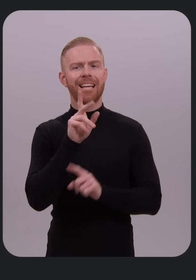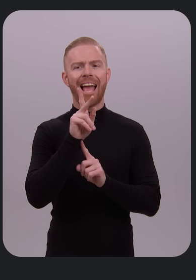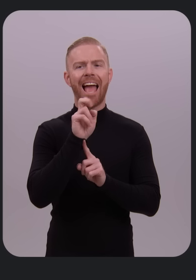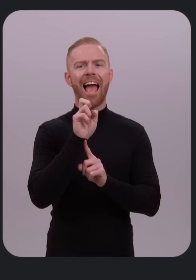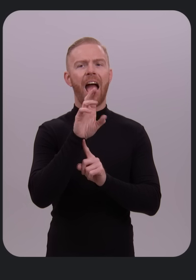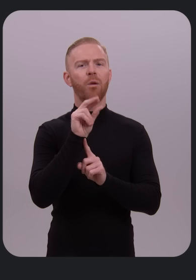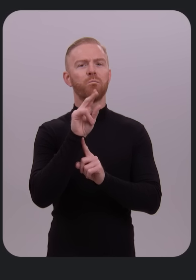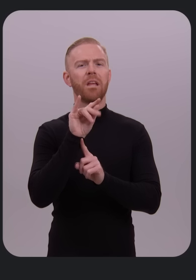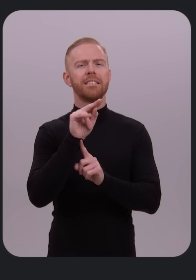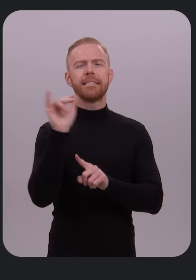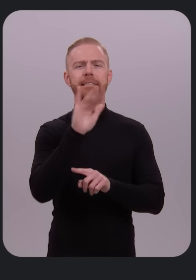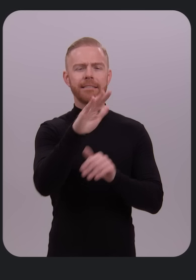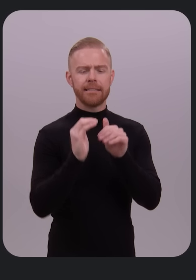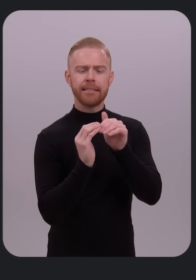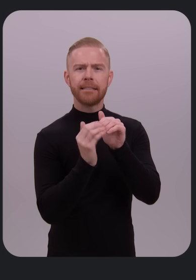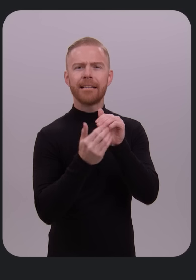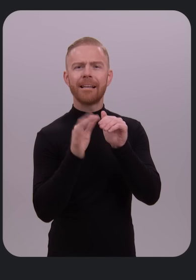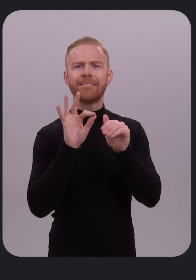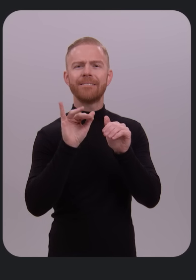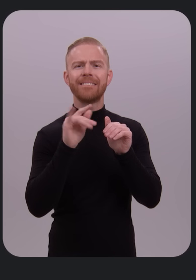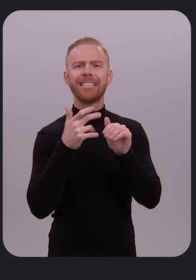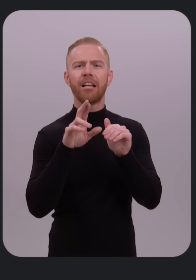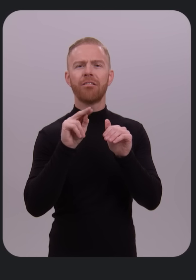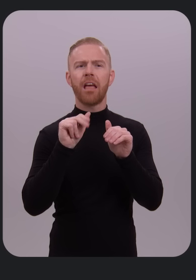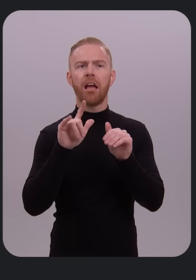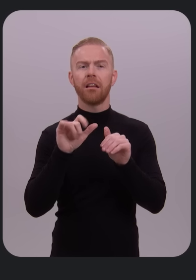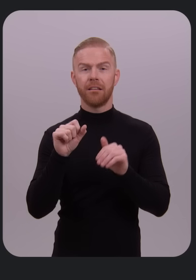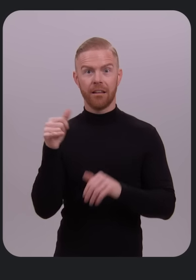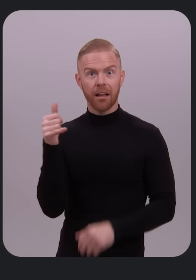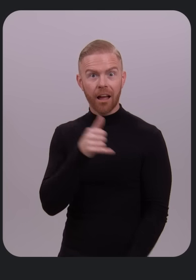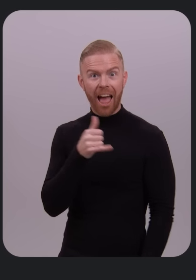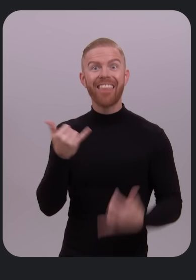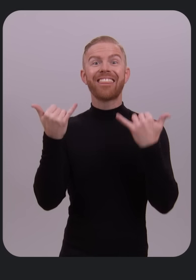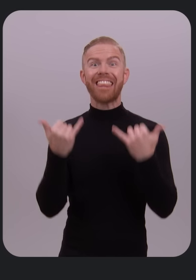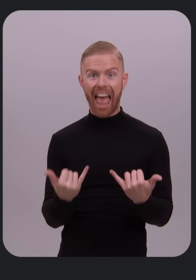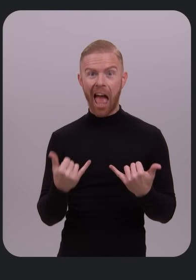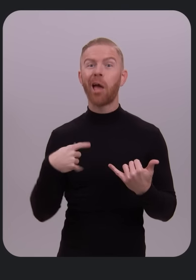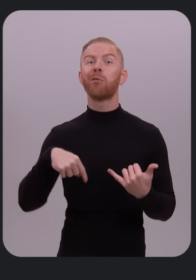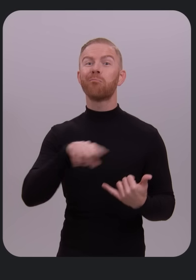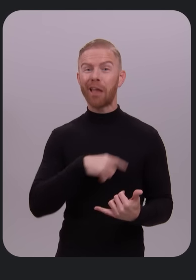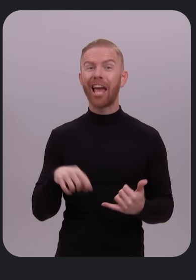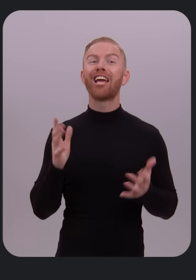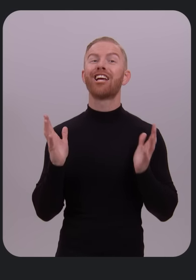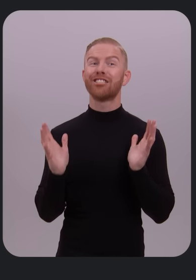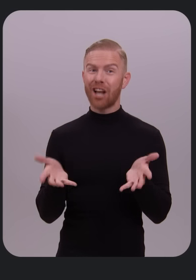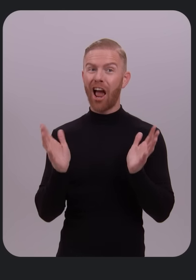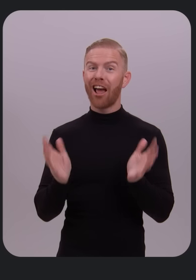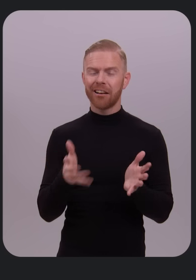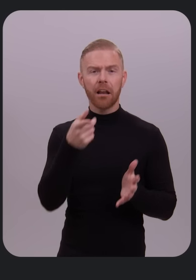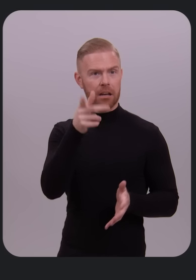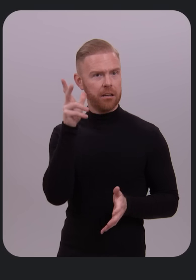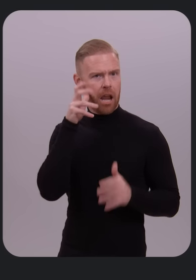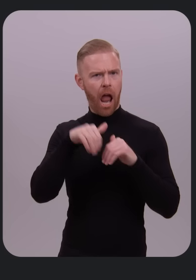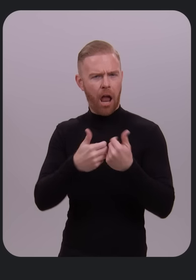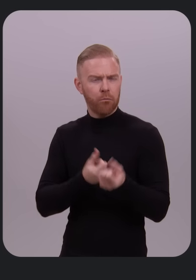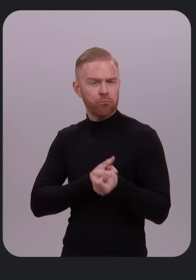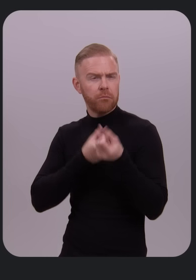Wow, now we're talking. You can hear how you can add expressive audio right into your apps.